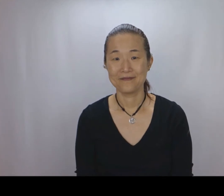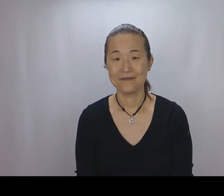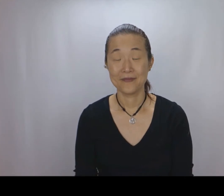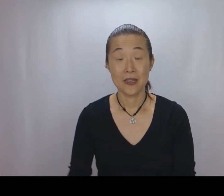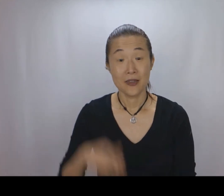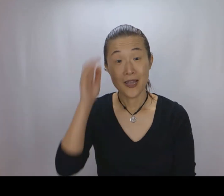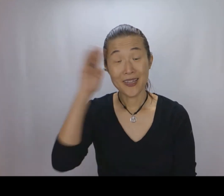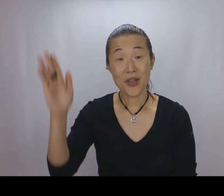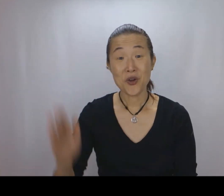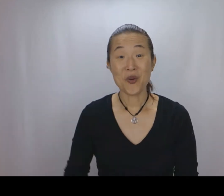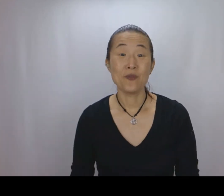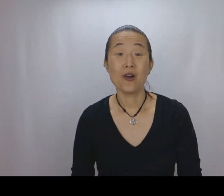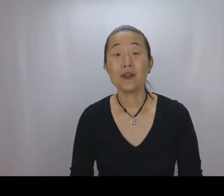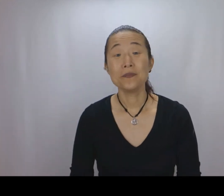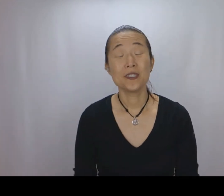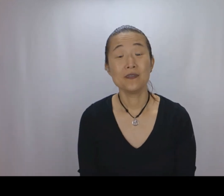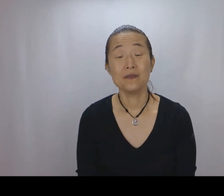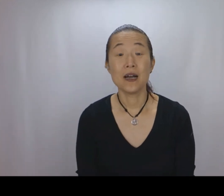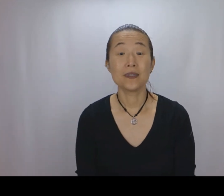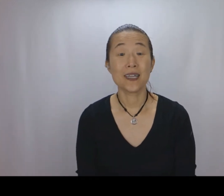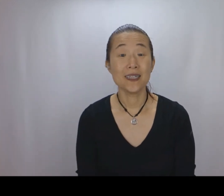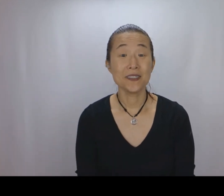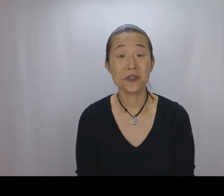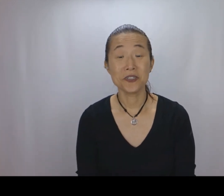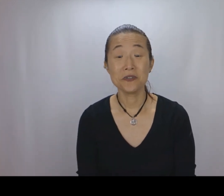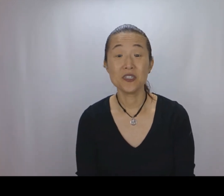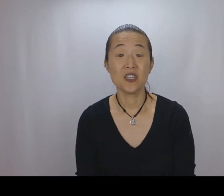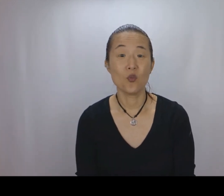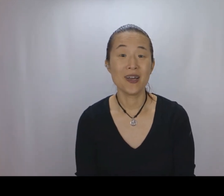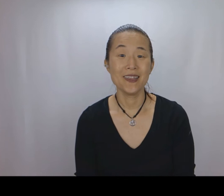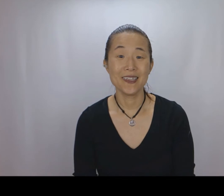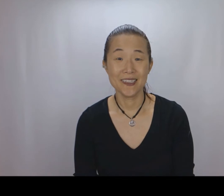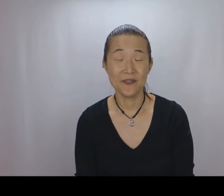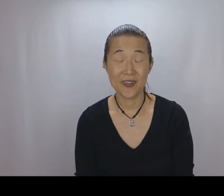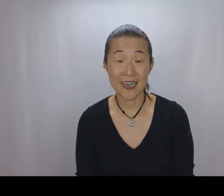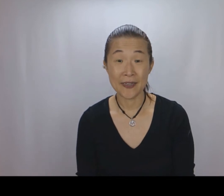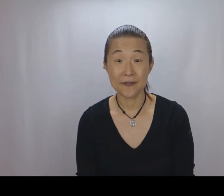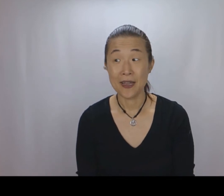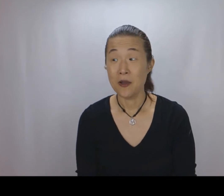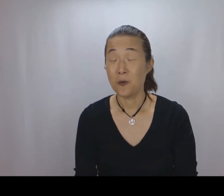Hello and welcome to Signing Social Unit 1 Lesson 5.